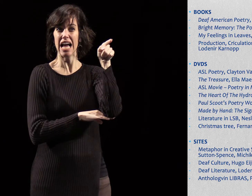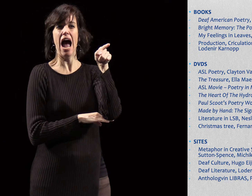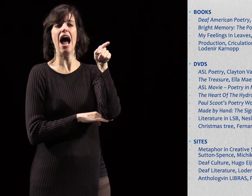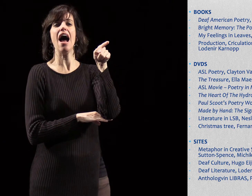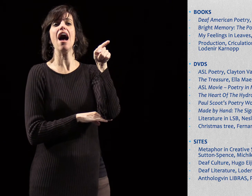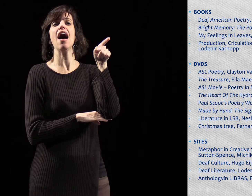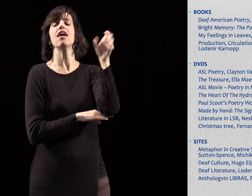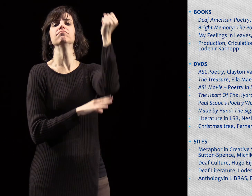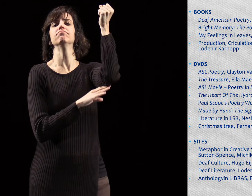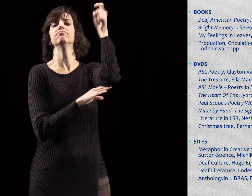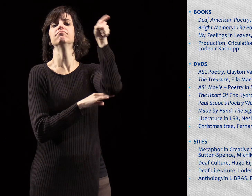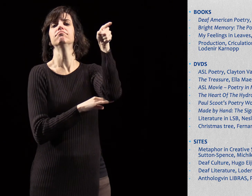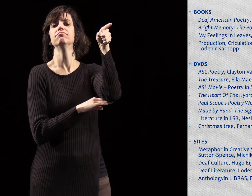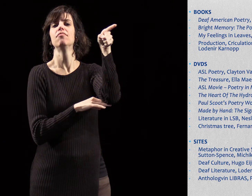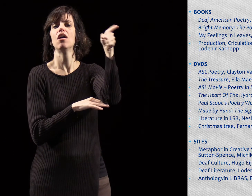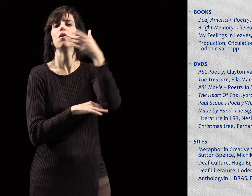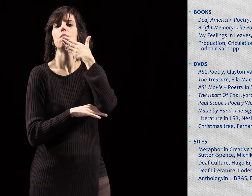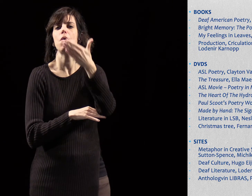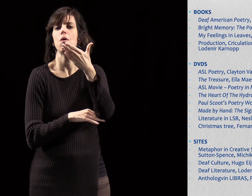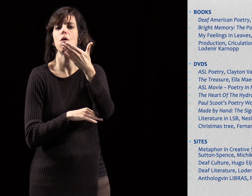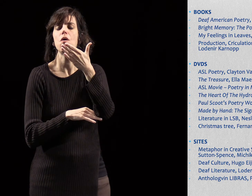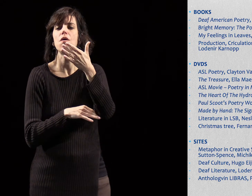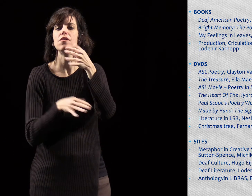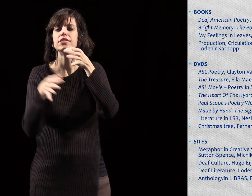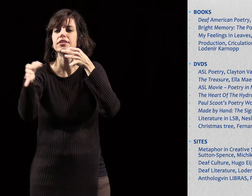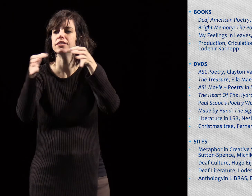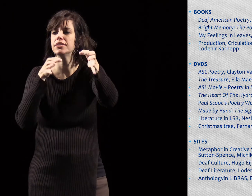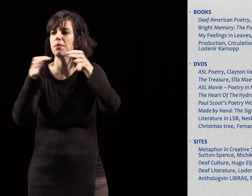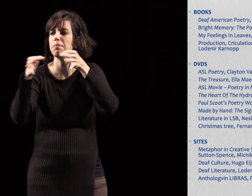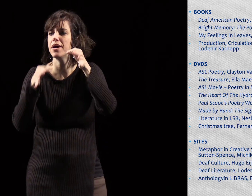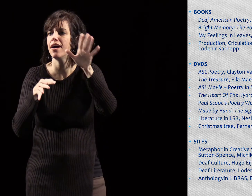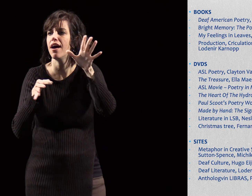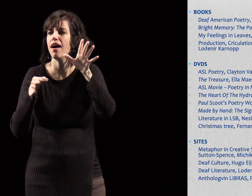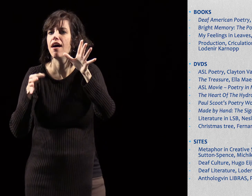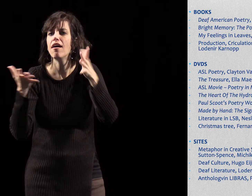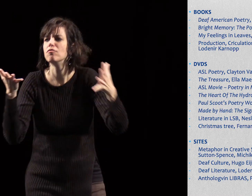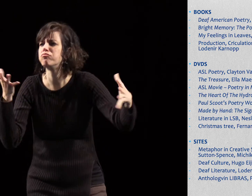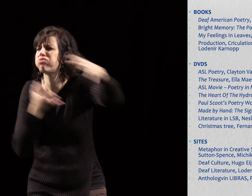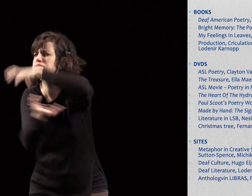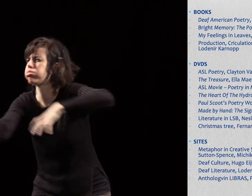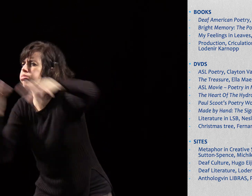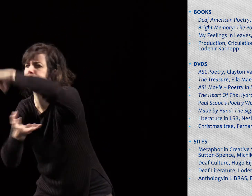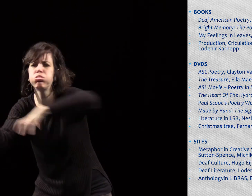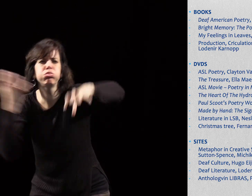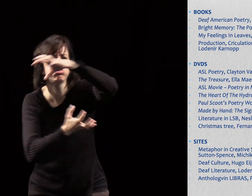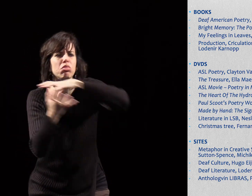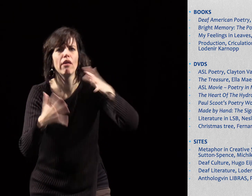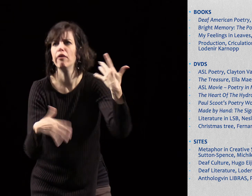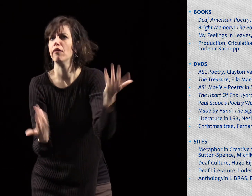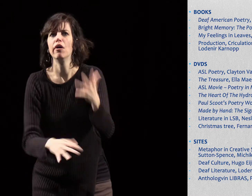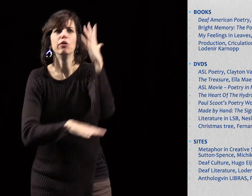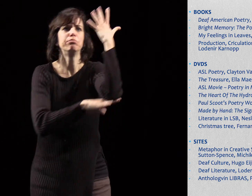That presentation, the presenter did a great job explaining this mixture I'm talking about,